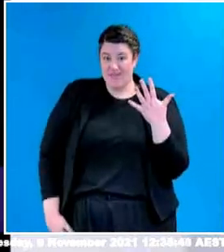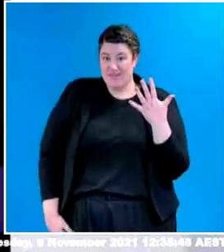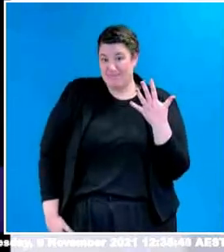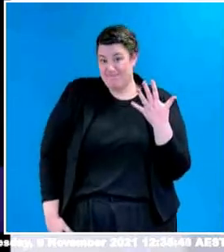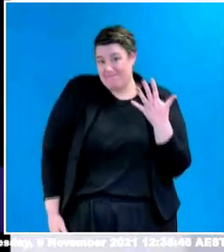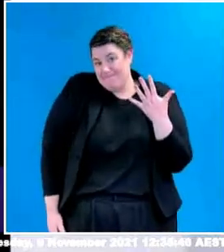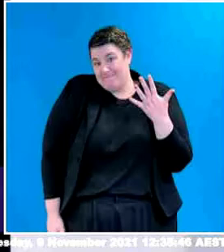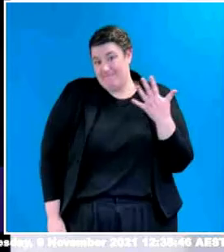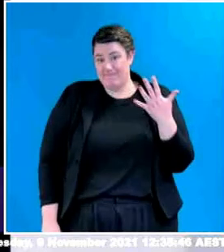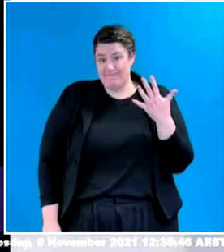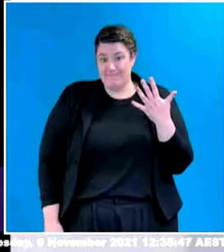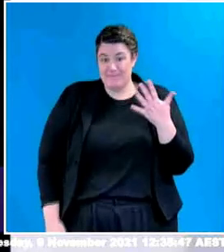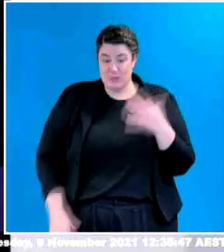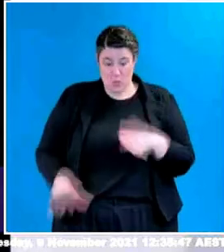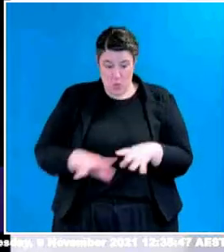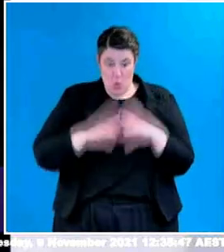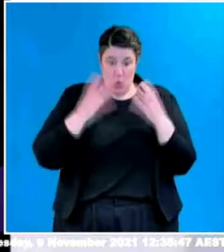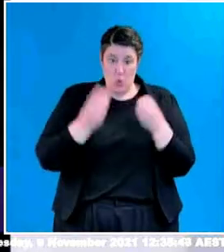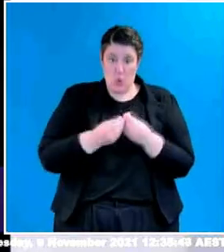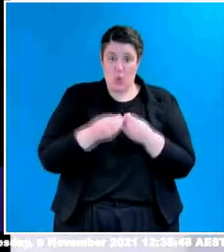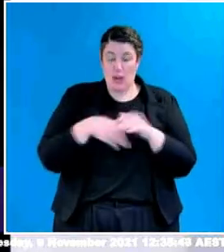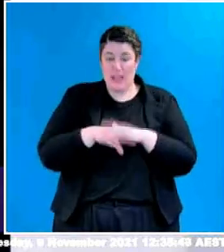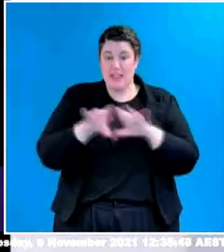Five in the Australian public service.